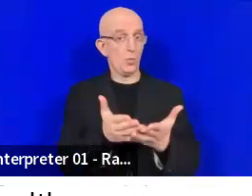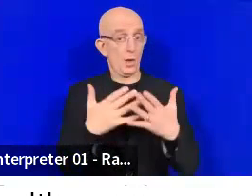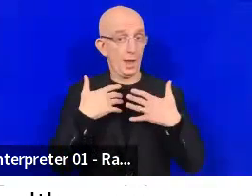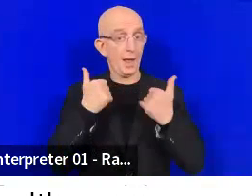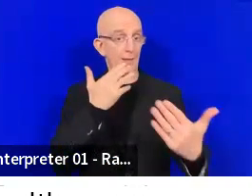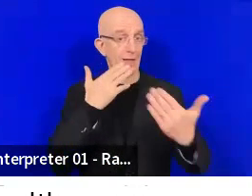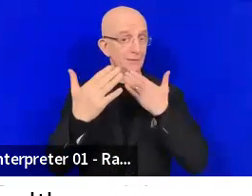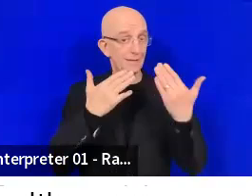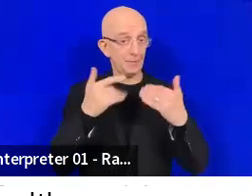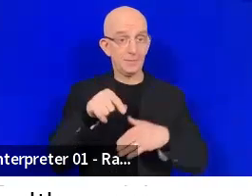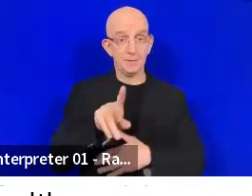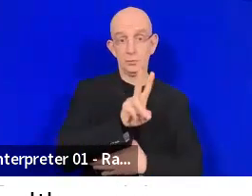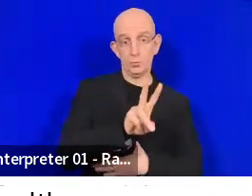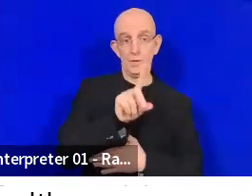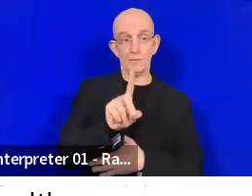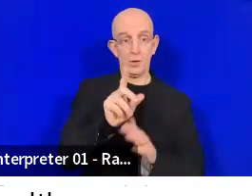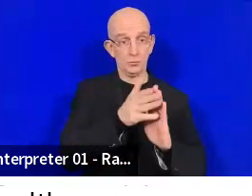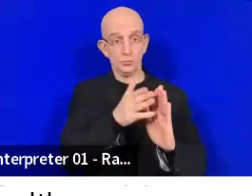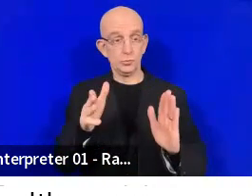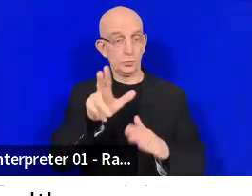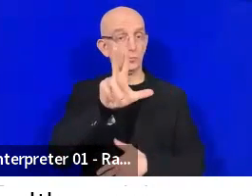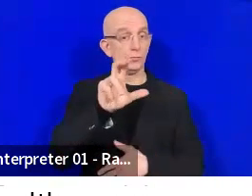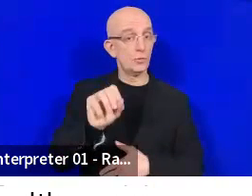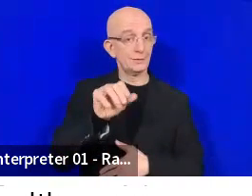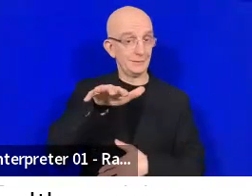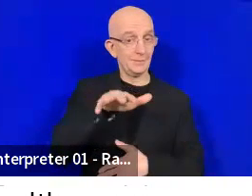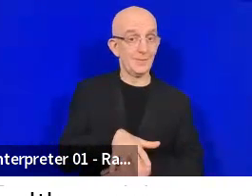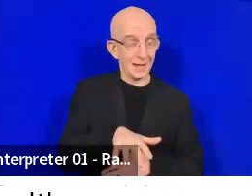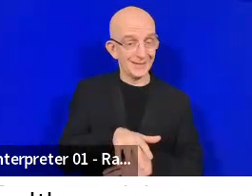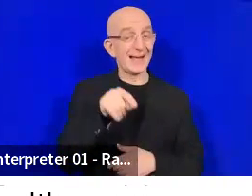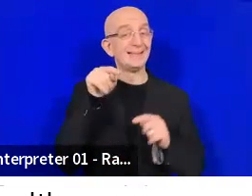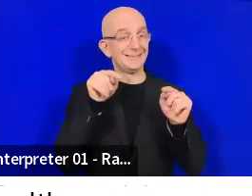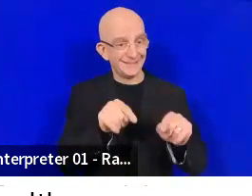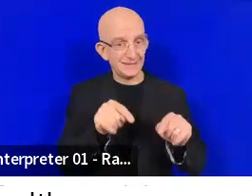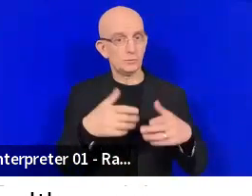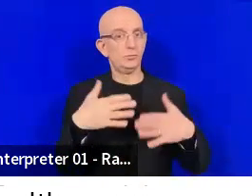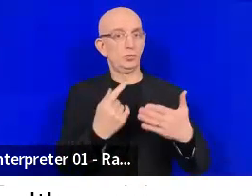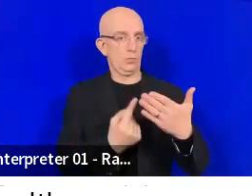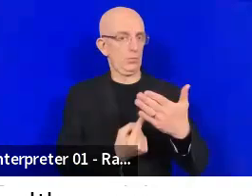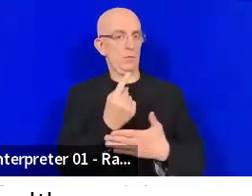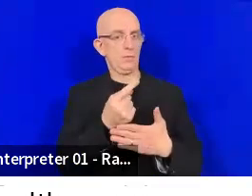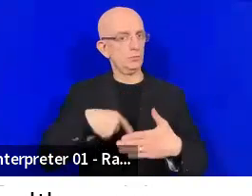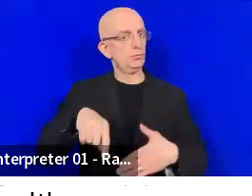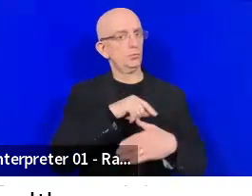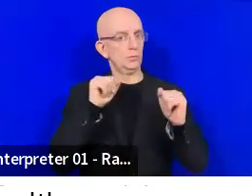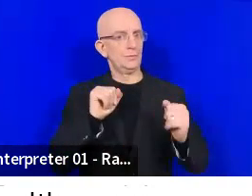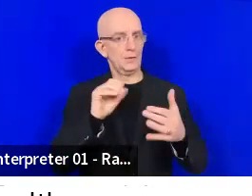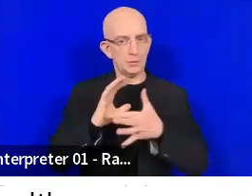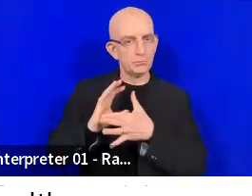May. Another moment for us to connect with advocates, with other stakeholders, with others because